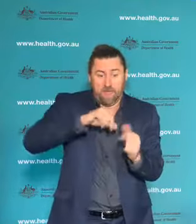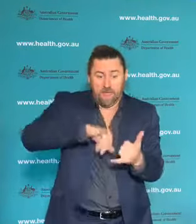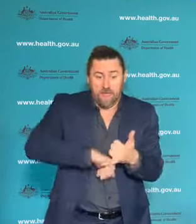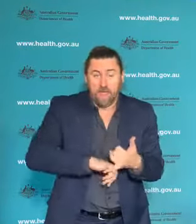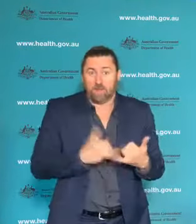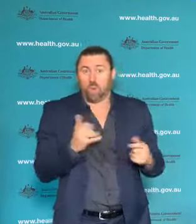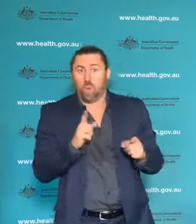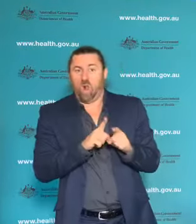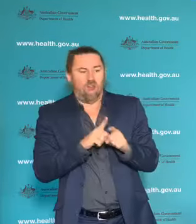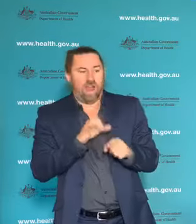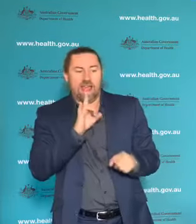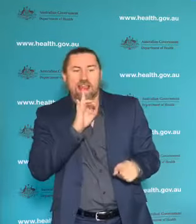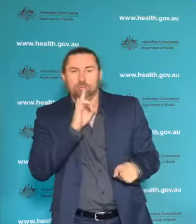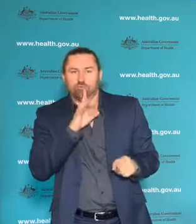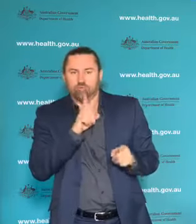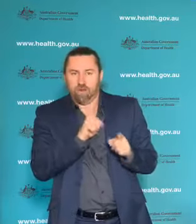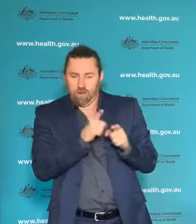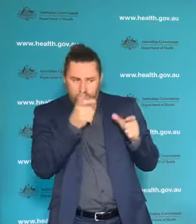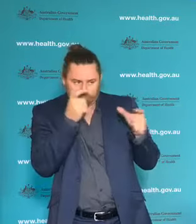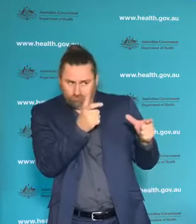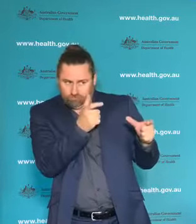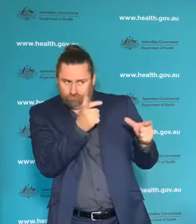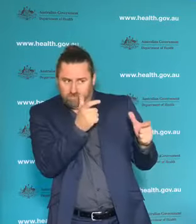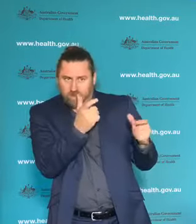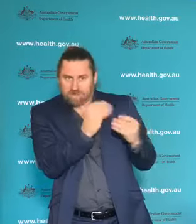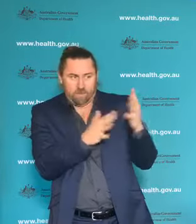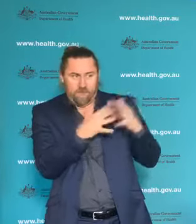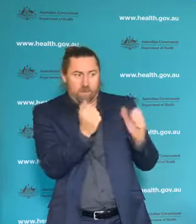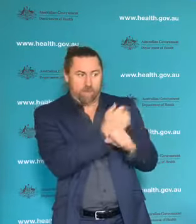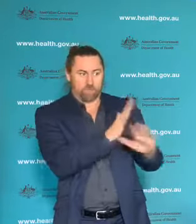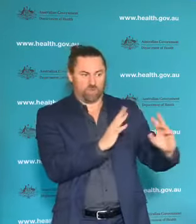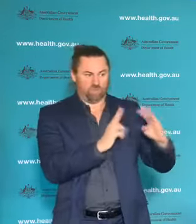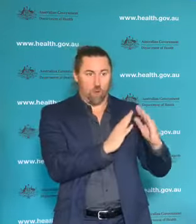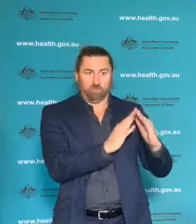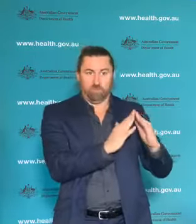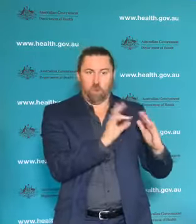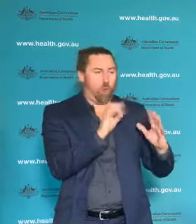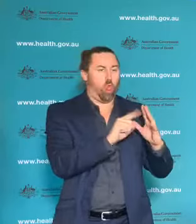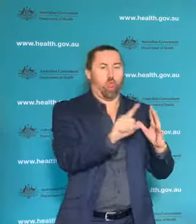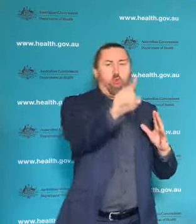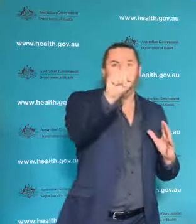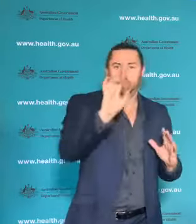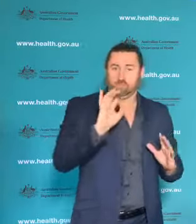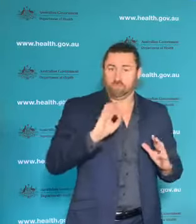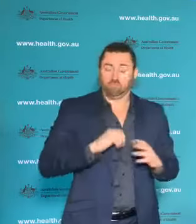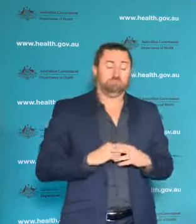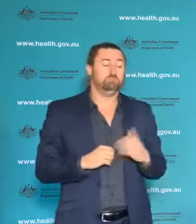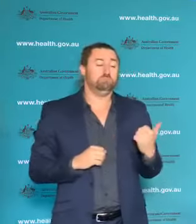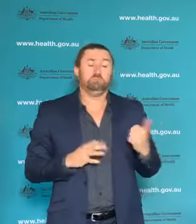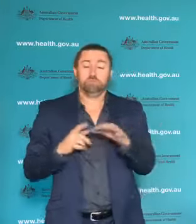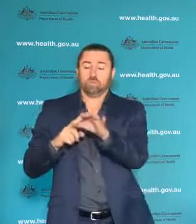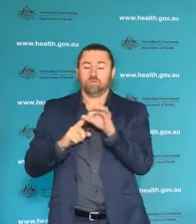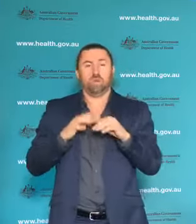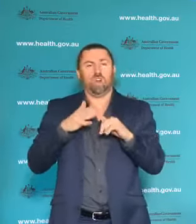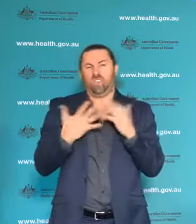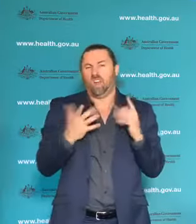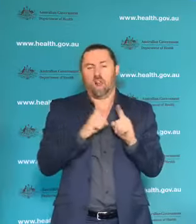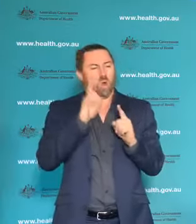be ensured that they don't go out into the community? Thank you so the question is whether we should have some form of electronic monitoring